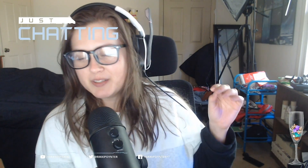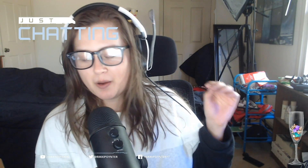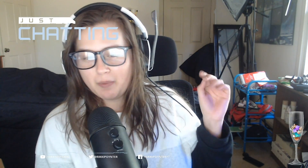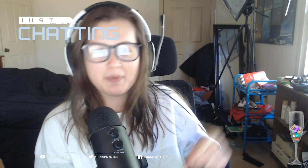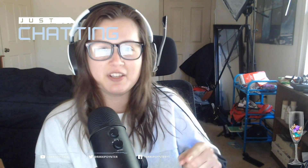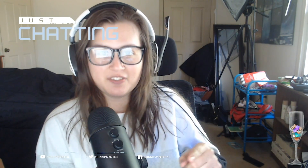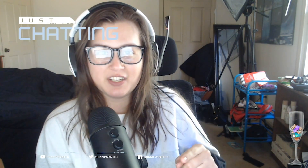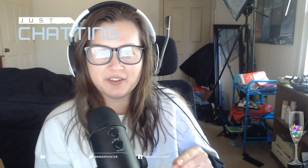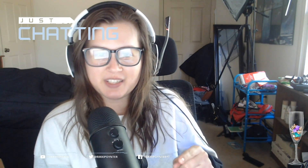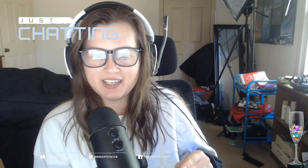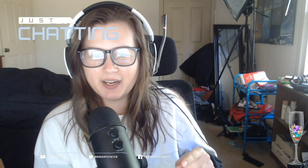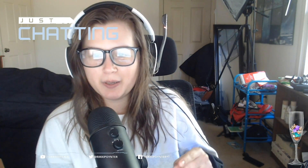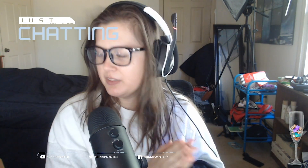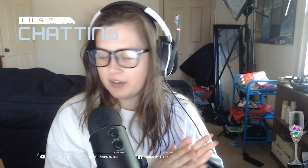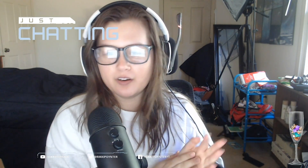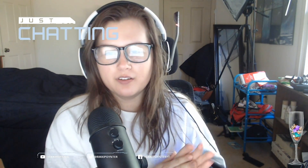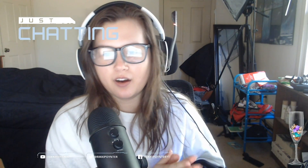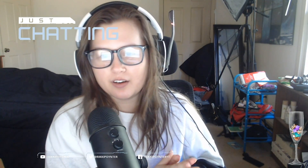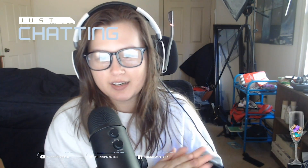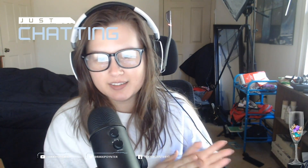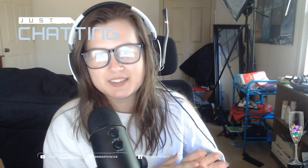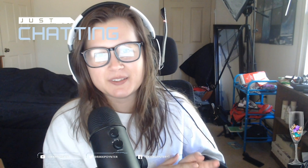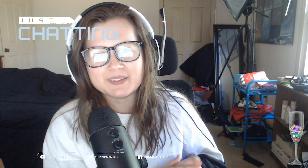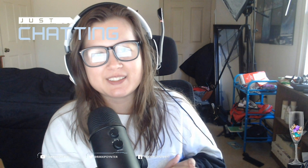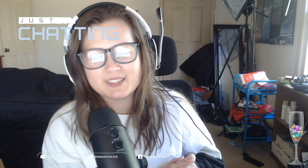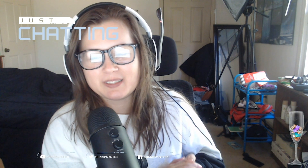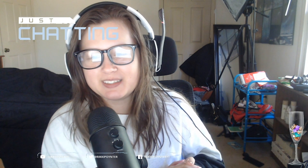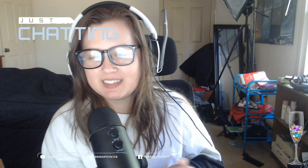So, maybe this video's gonna help. So, all right, let's do this, shall we?